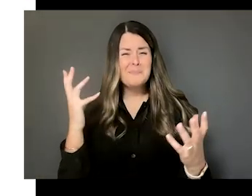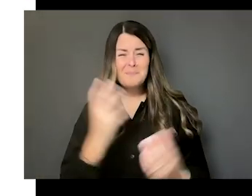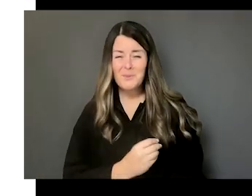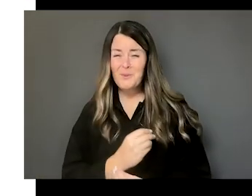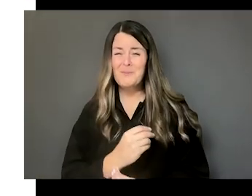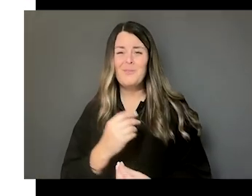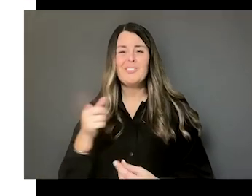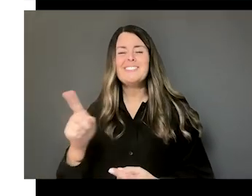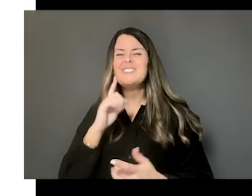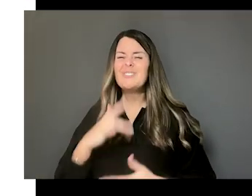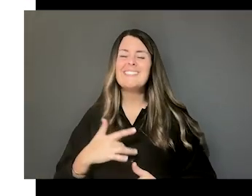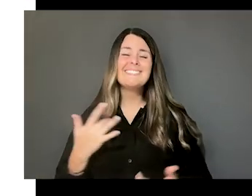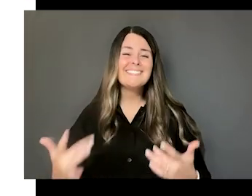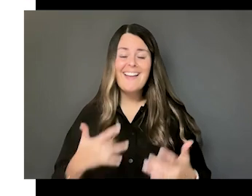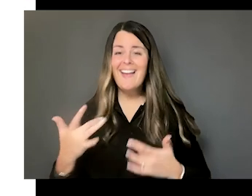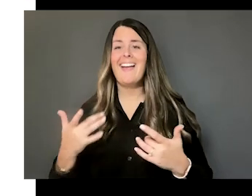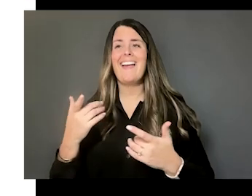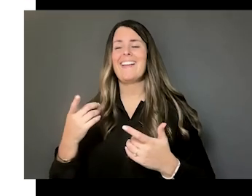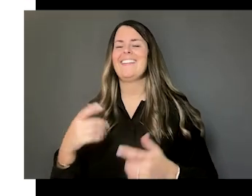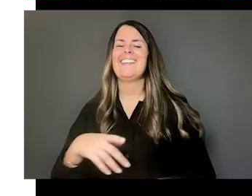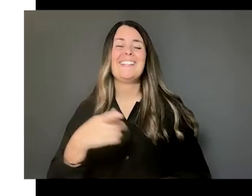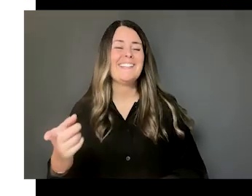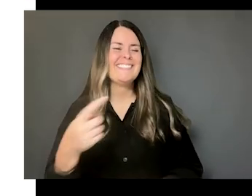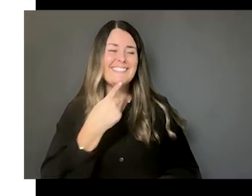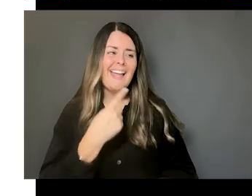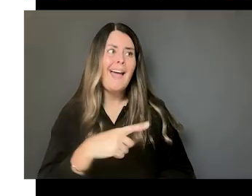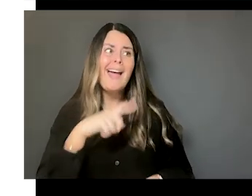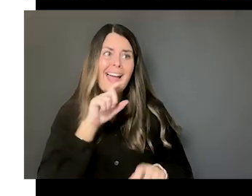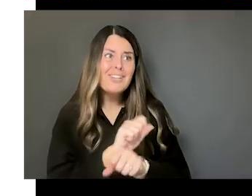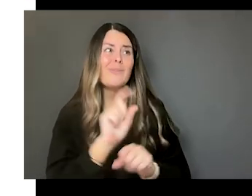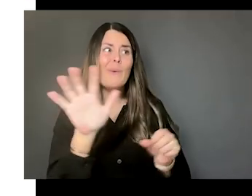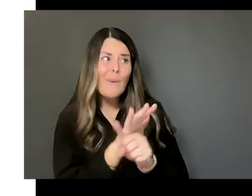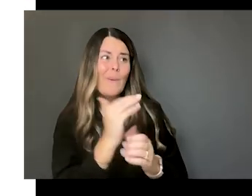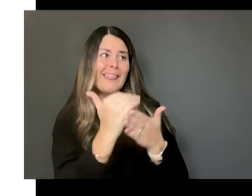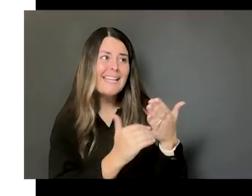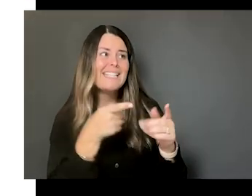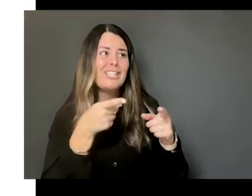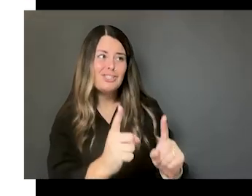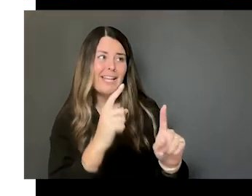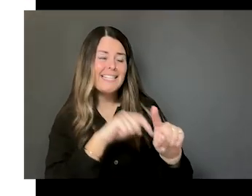And she was so excited that she's like, “I actually did the whole lesson in the time frame! I had a warm up.